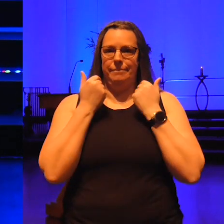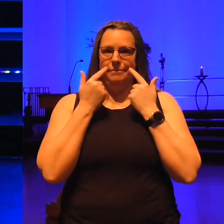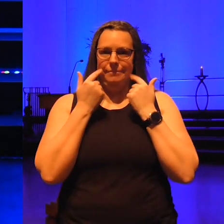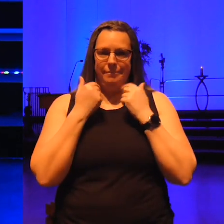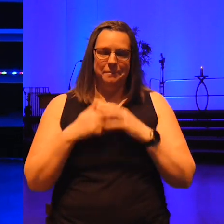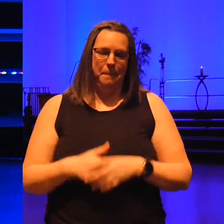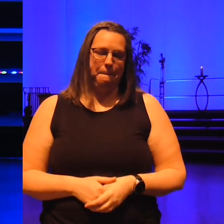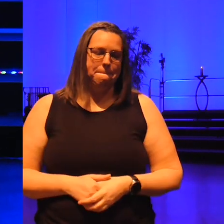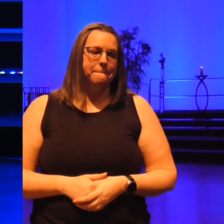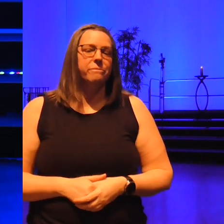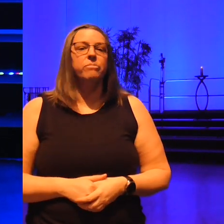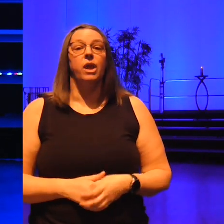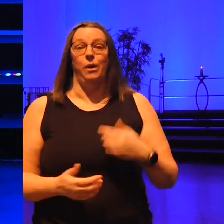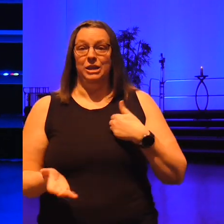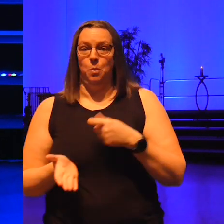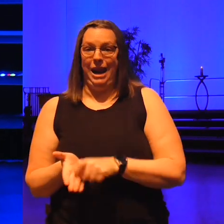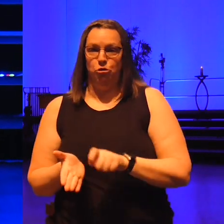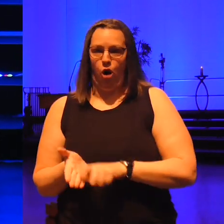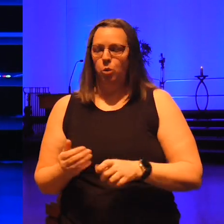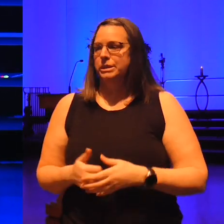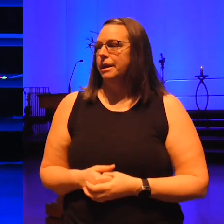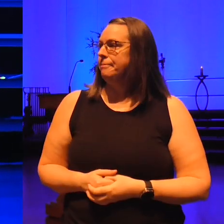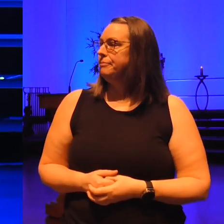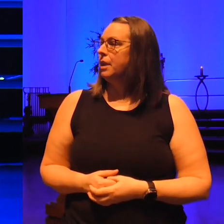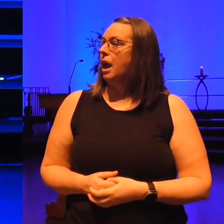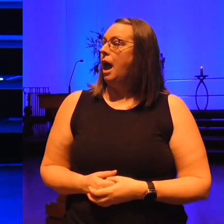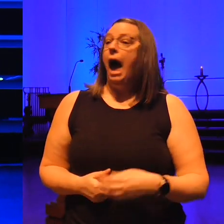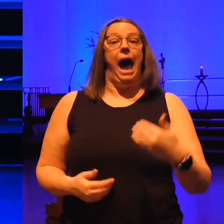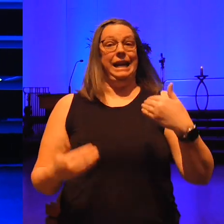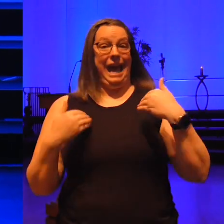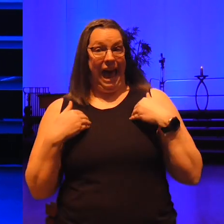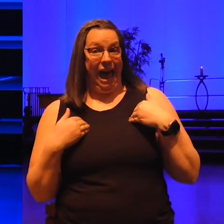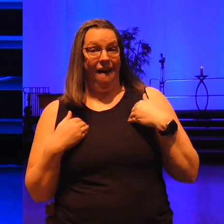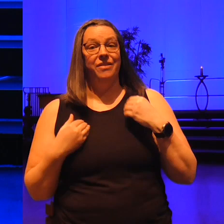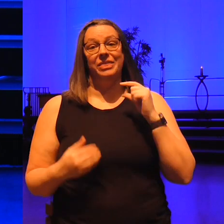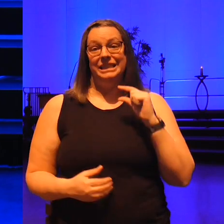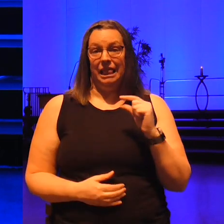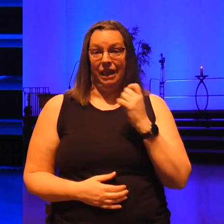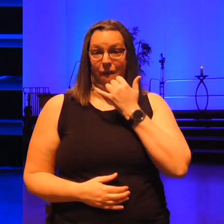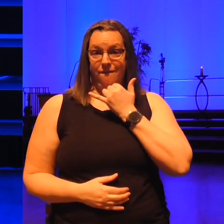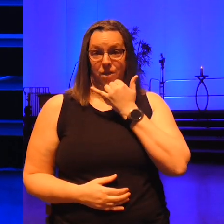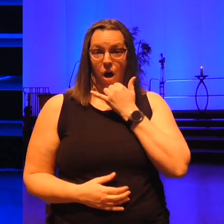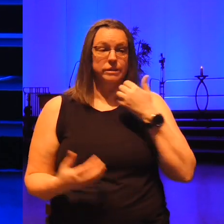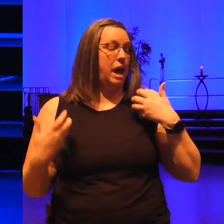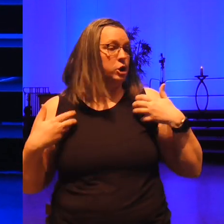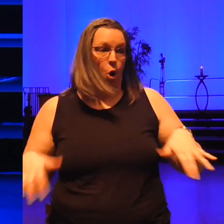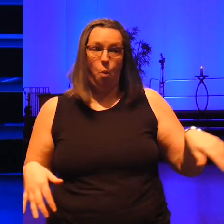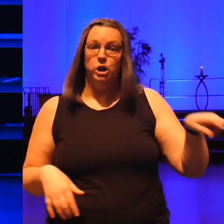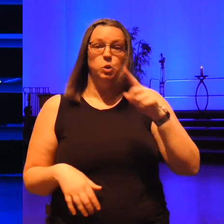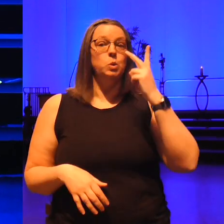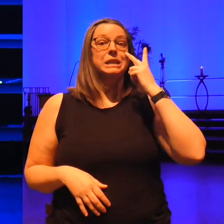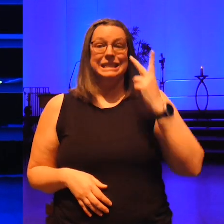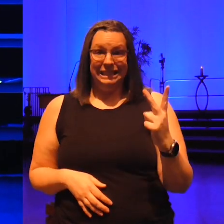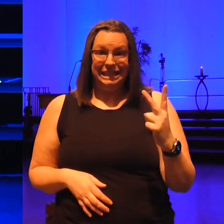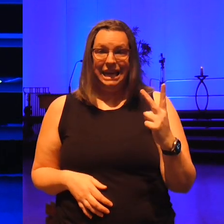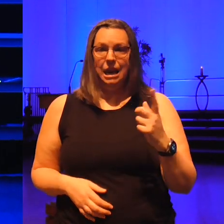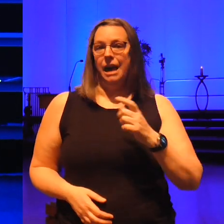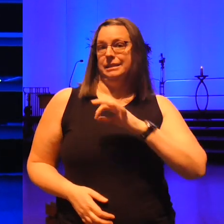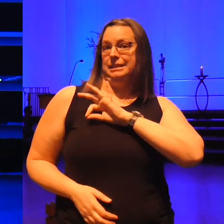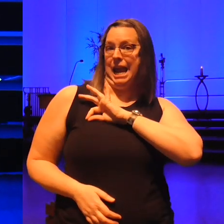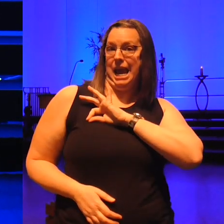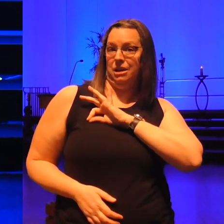here's what I wrote I have these little flaws I don't want you to see a stain on my shirt a tear